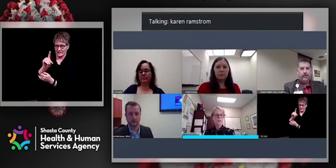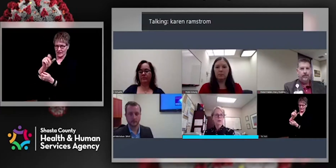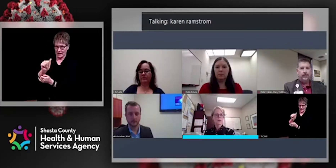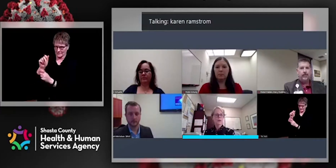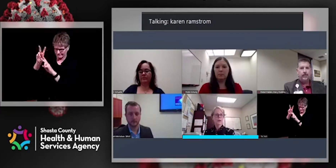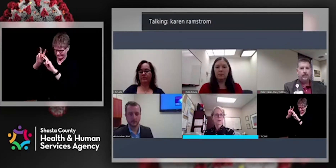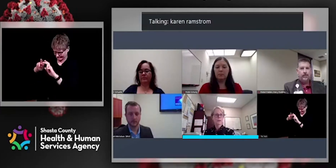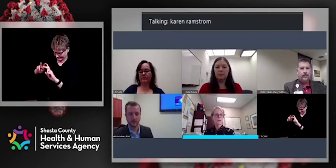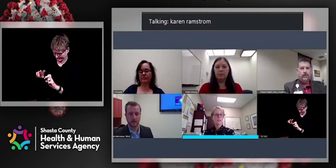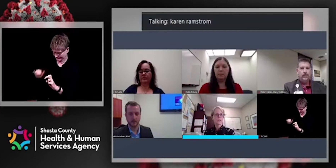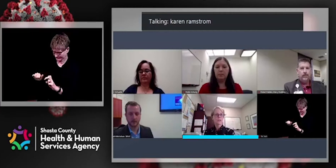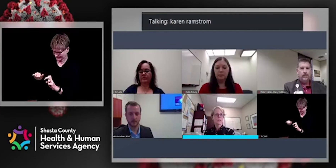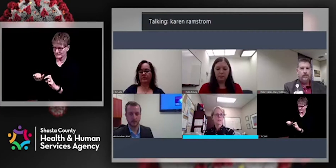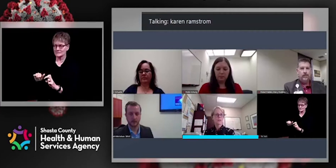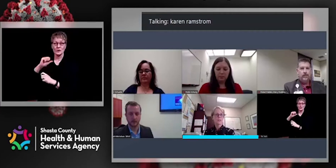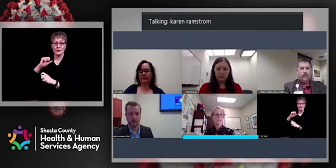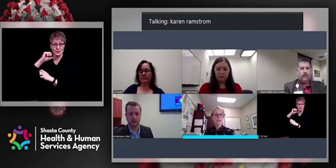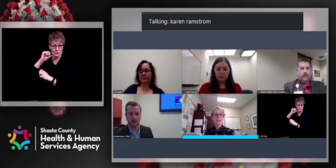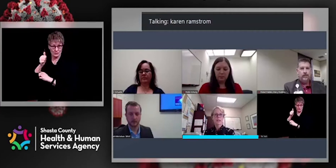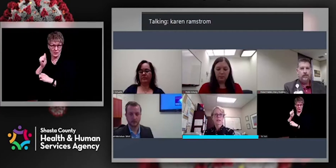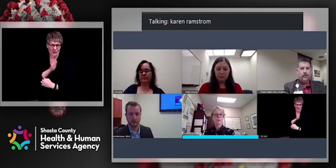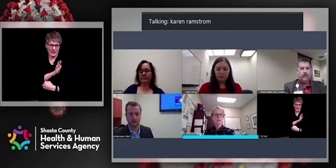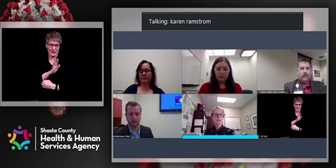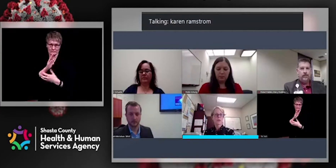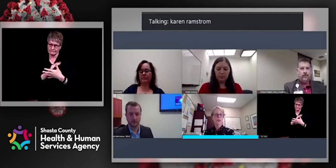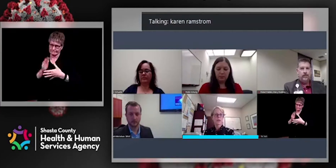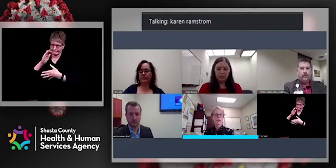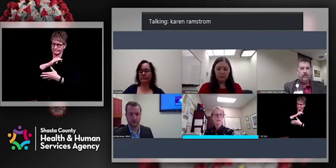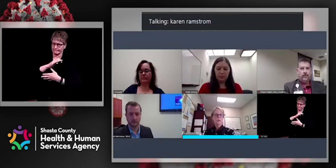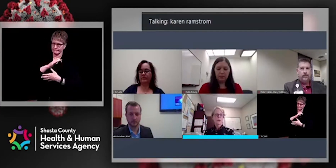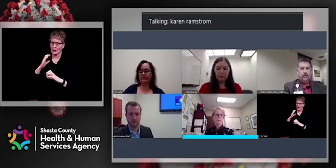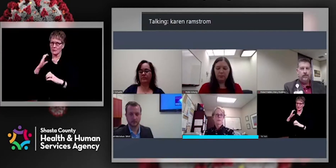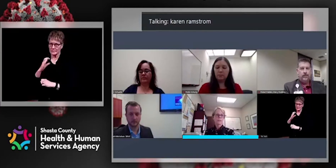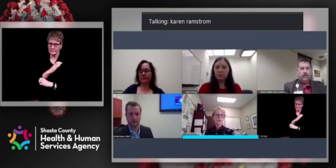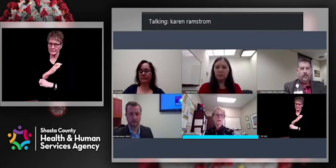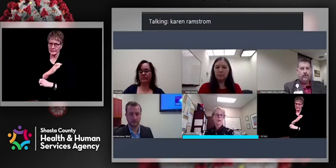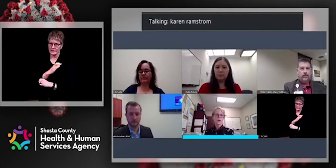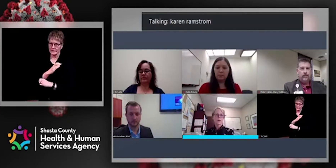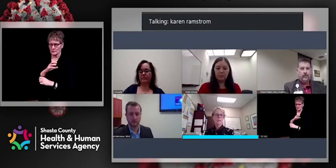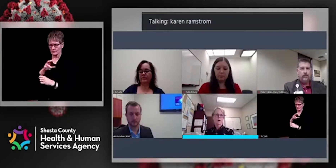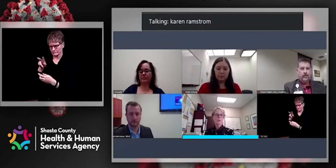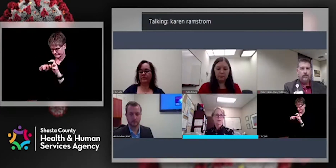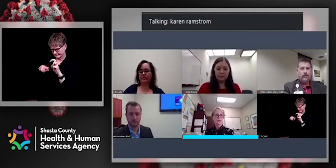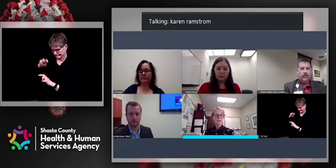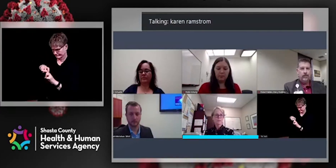tomorrow, to make recommendations to the FDA whether they recommend EUA authorization.